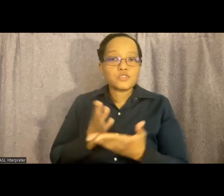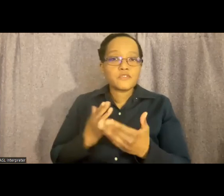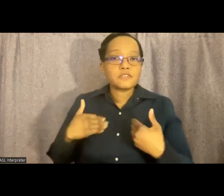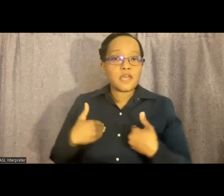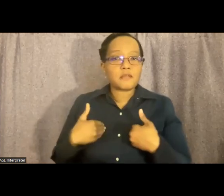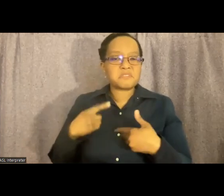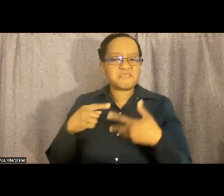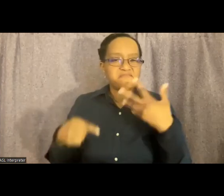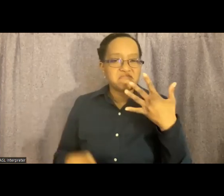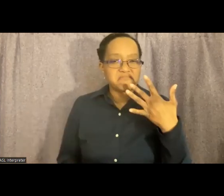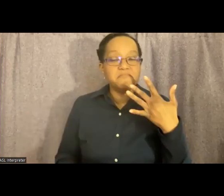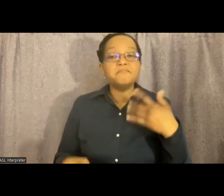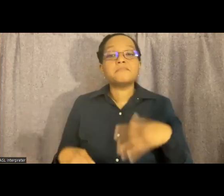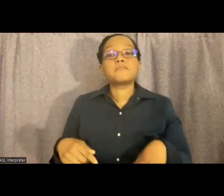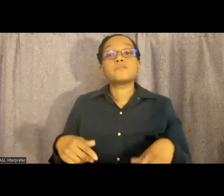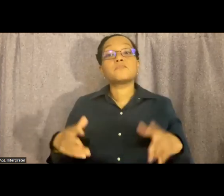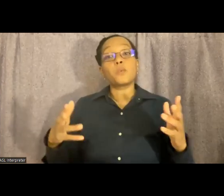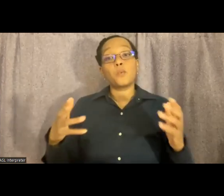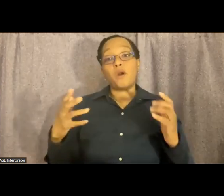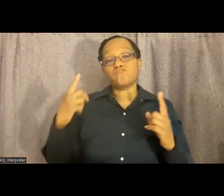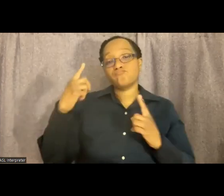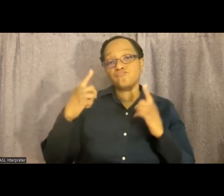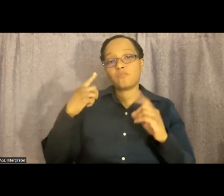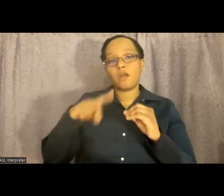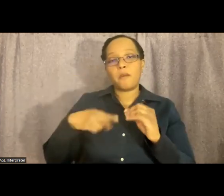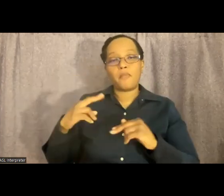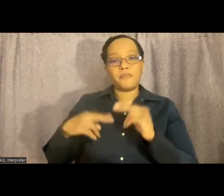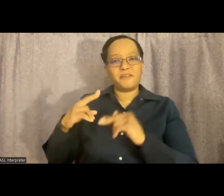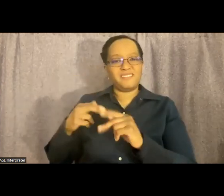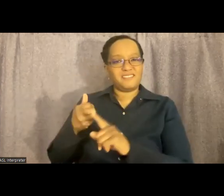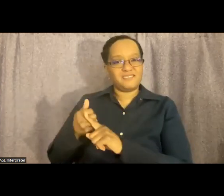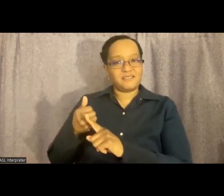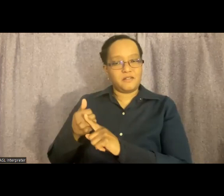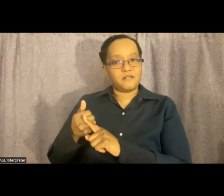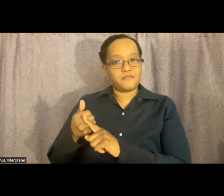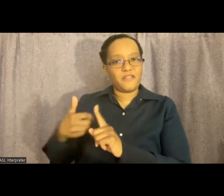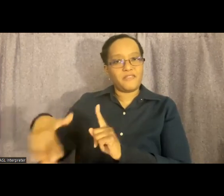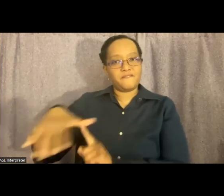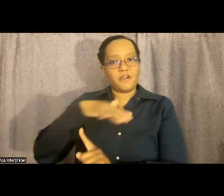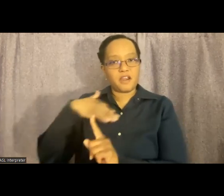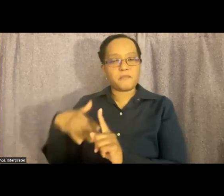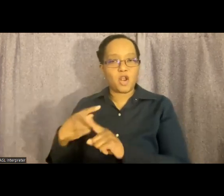We want to think about the built environment from cross disability access and all the needs